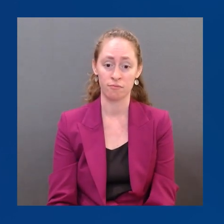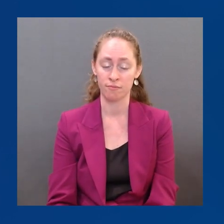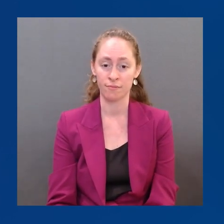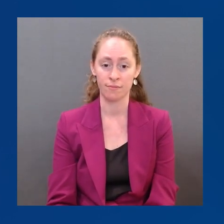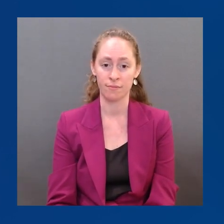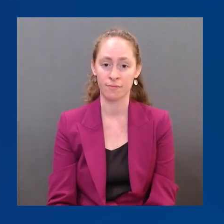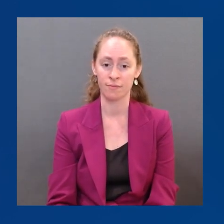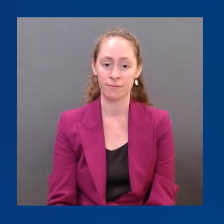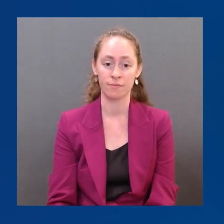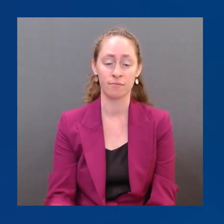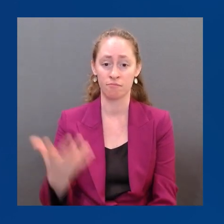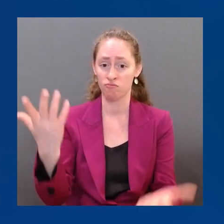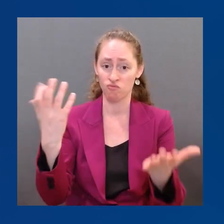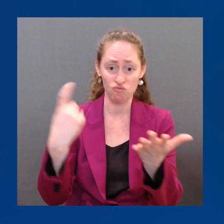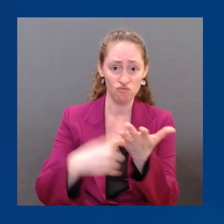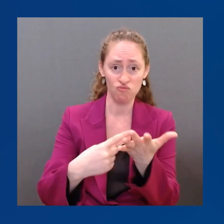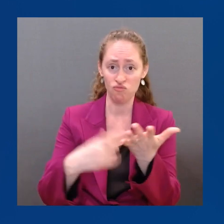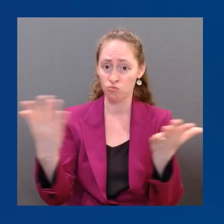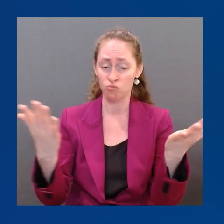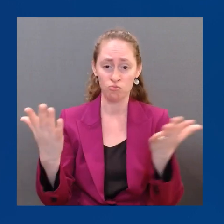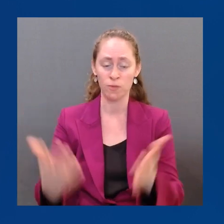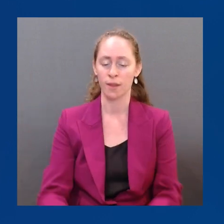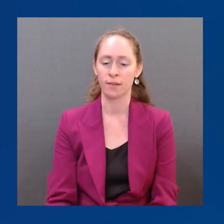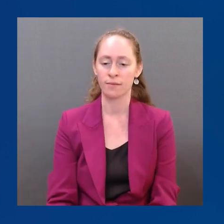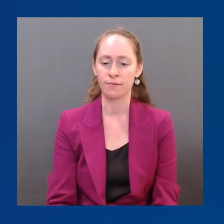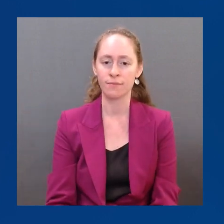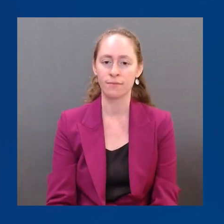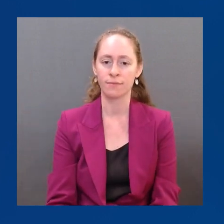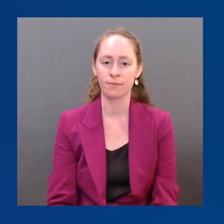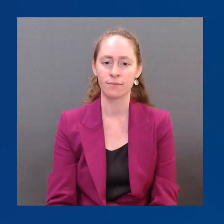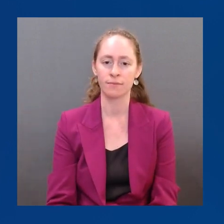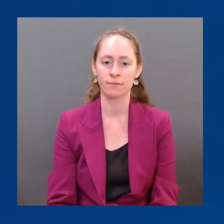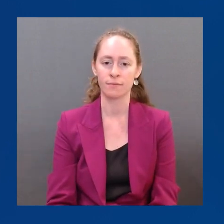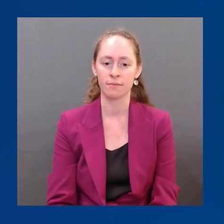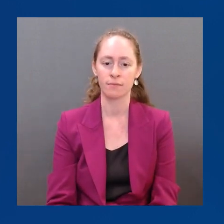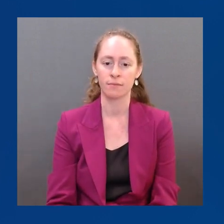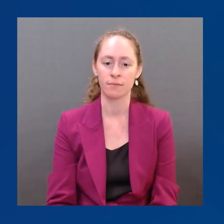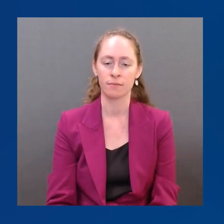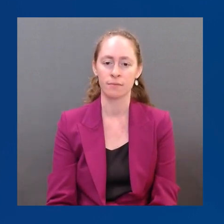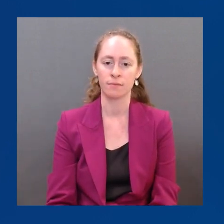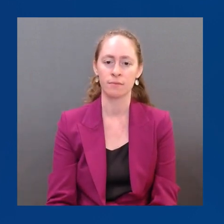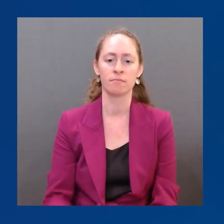Dr. Walensky: Yeah, maybe I'll just sort of point back to our COVID-19 Community Levels map, which demonstrates, right now,